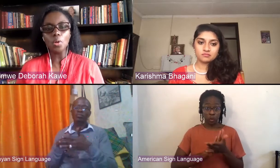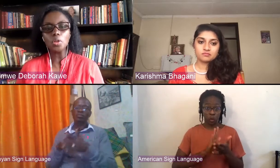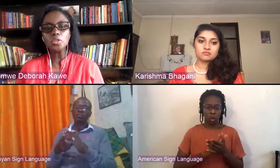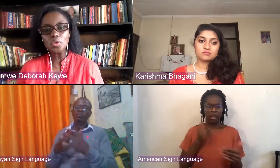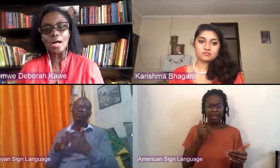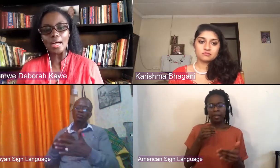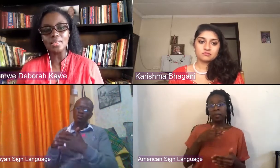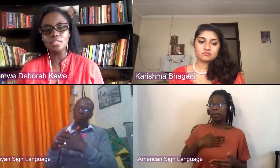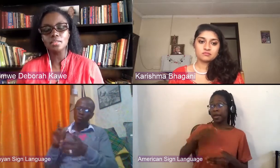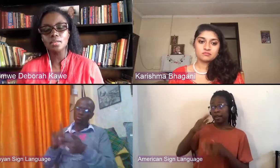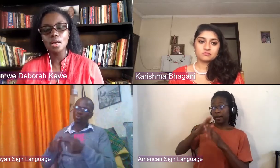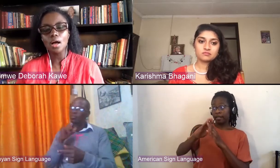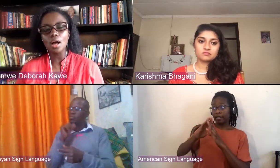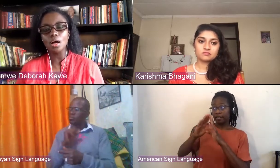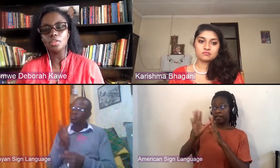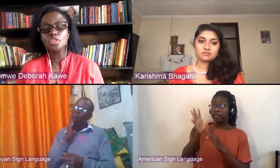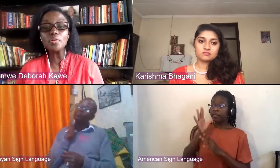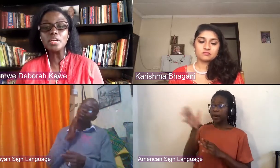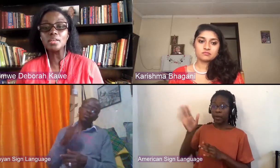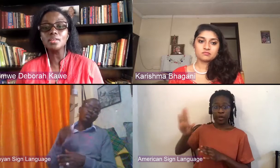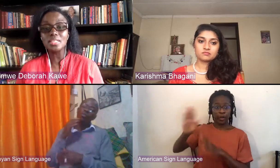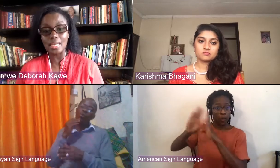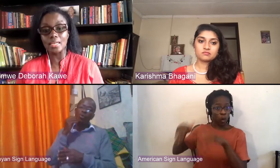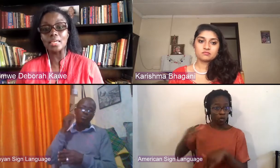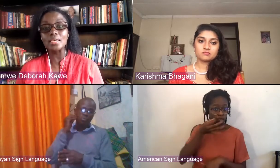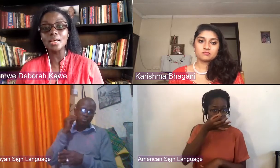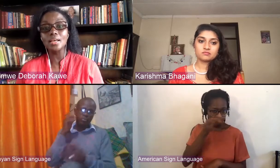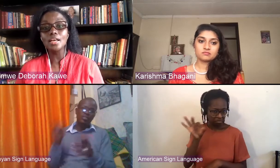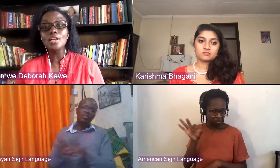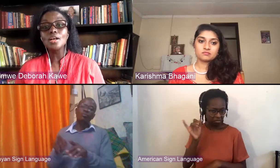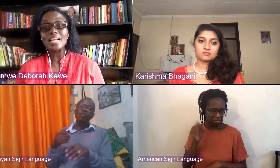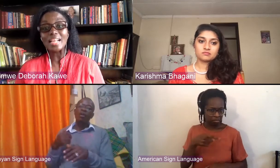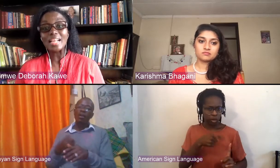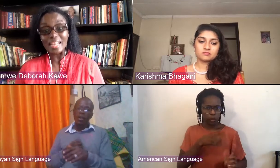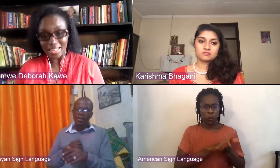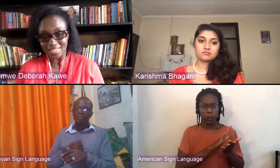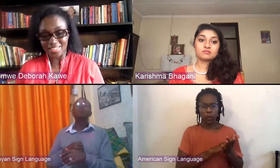also had a story telling class.